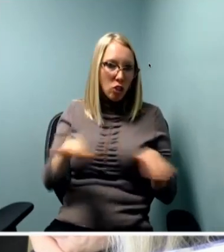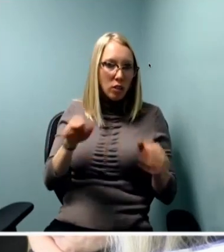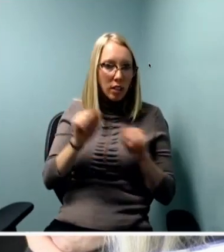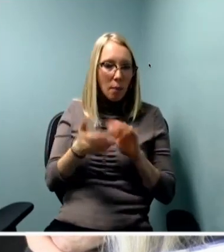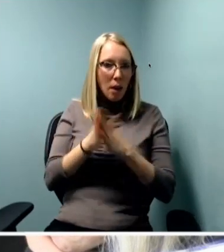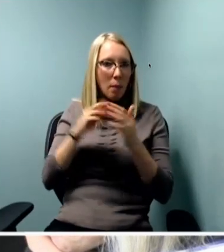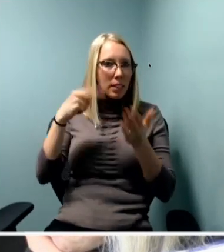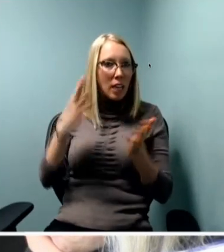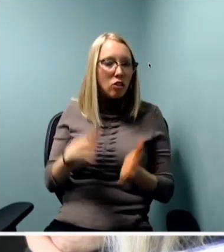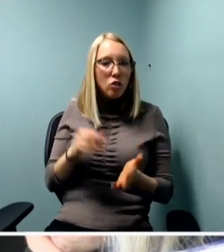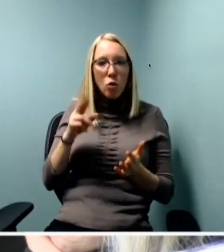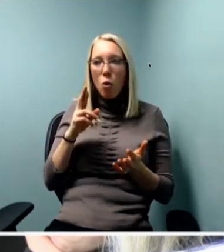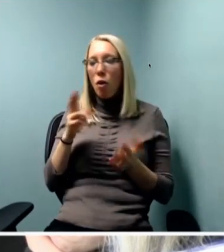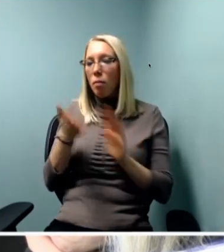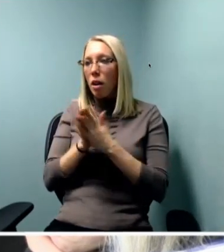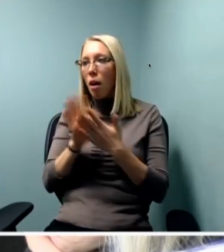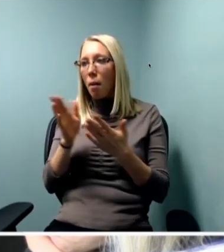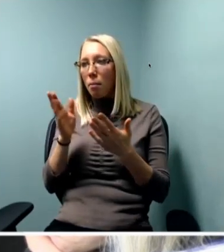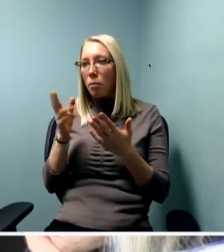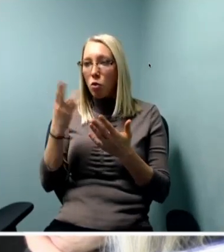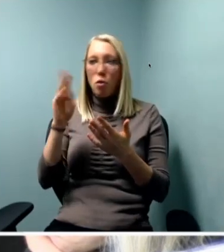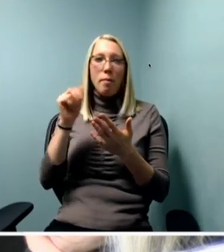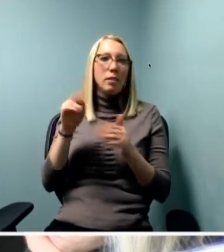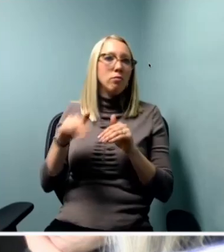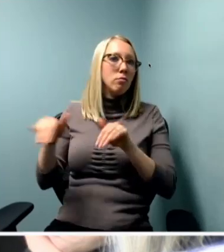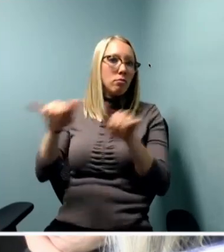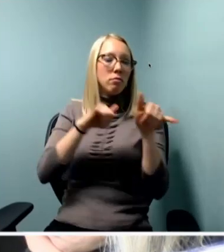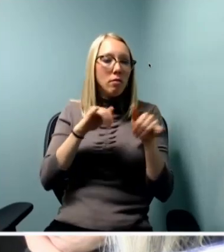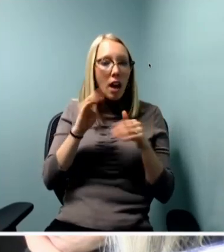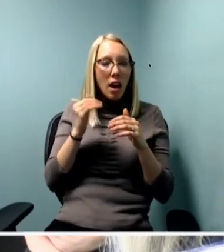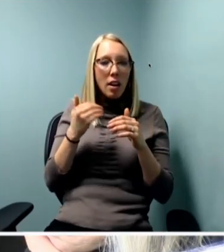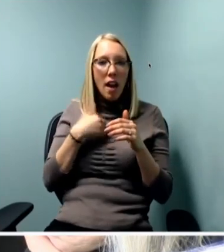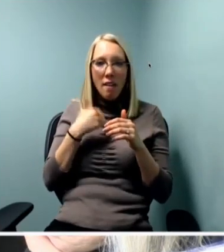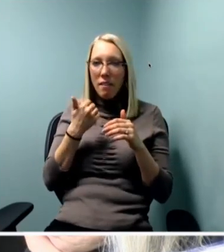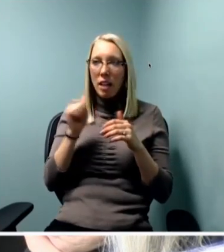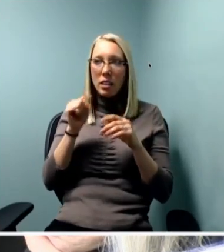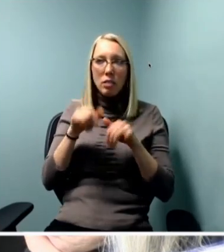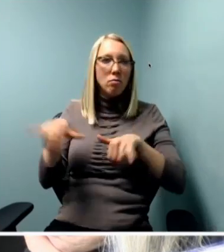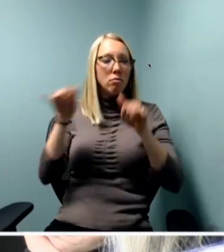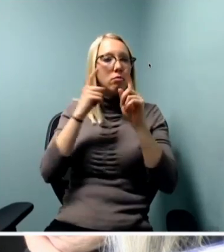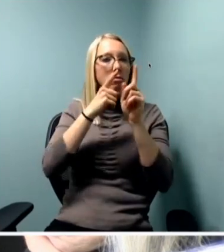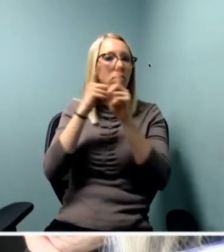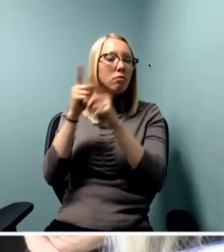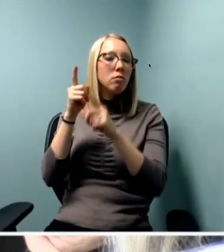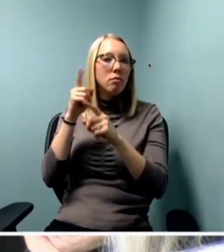Or be a human and have aspirations in life? Prior to that,